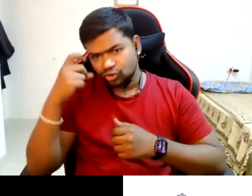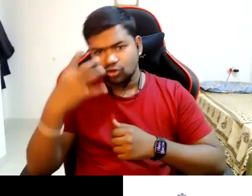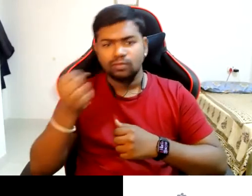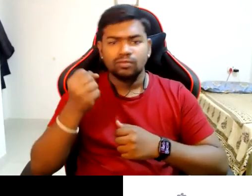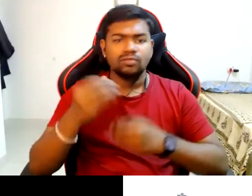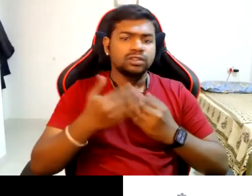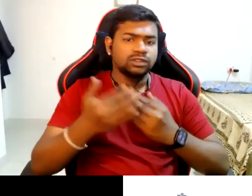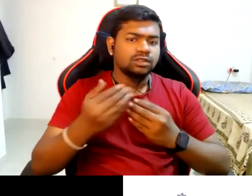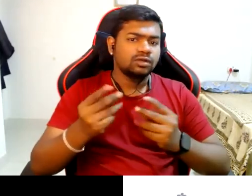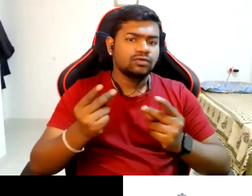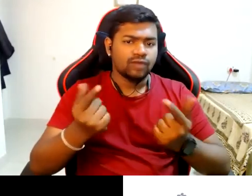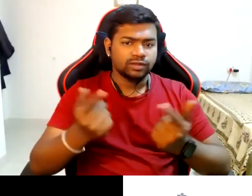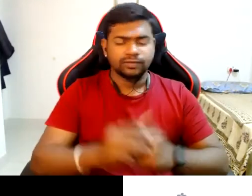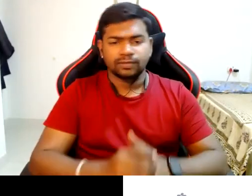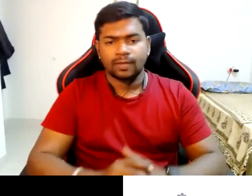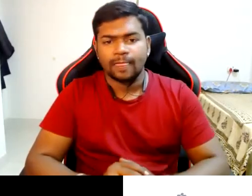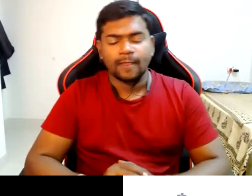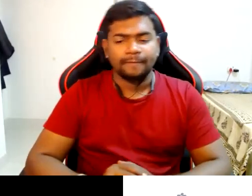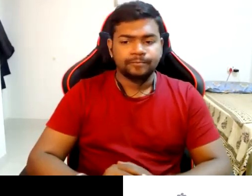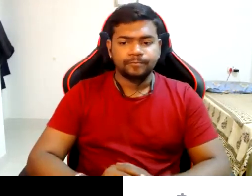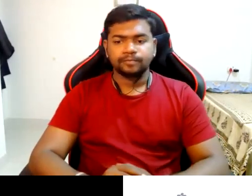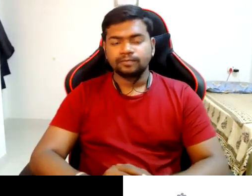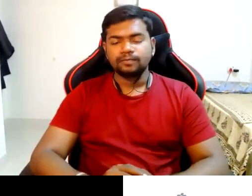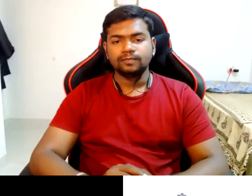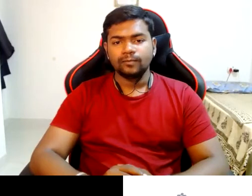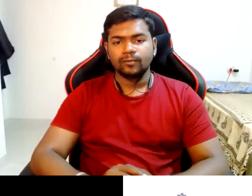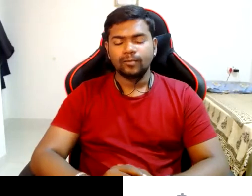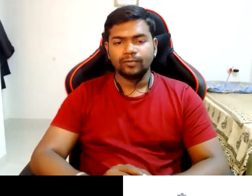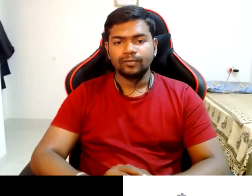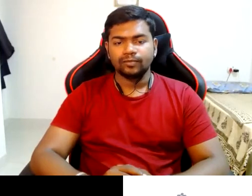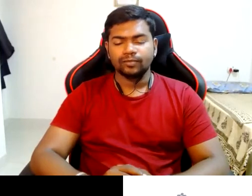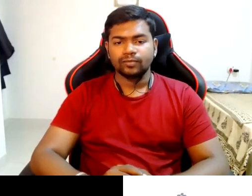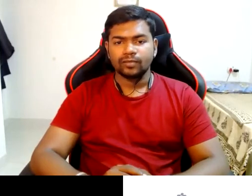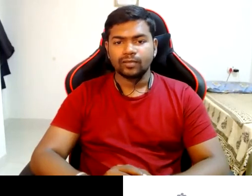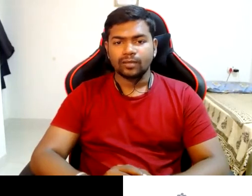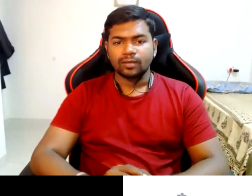that if my friend leave then who will handle the calls on my behalf.